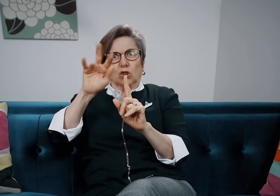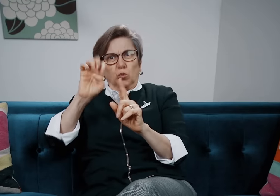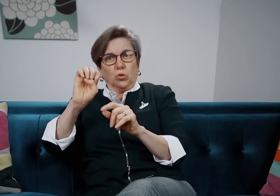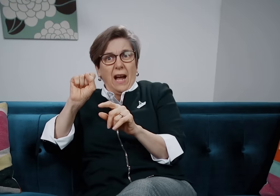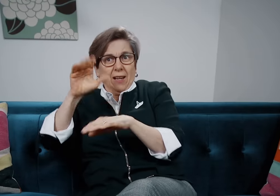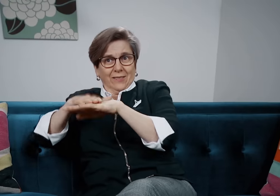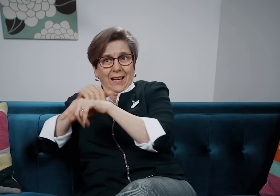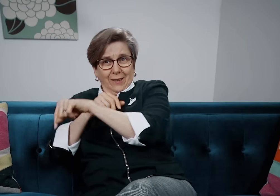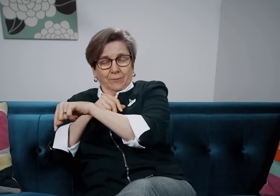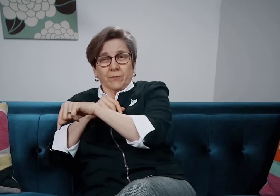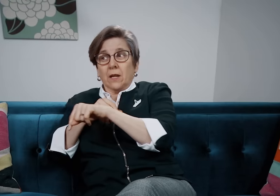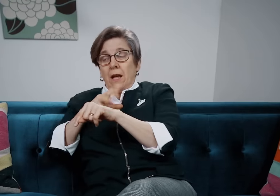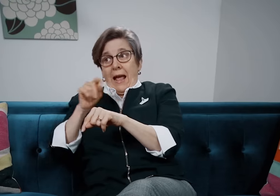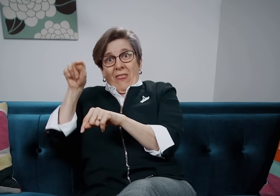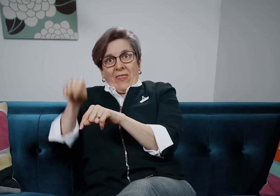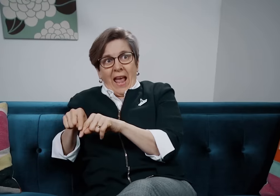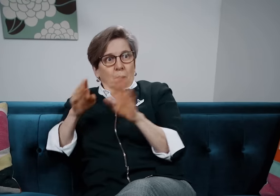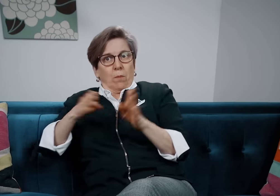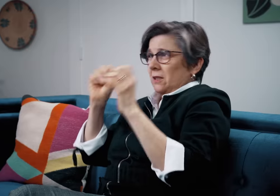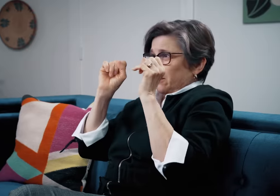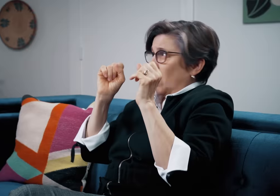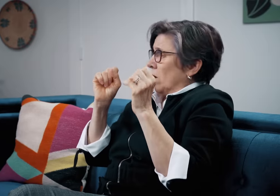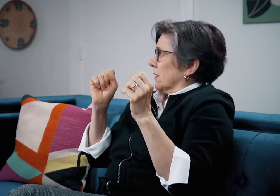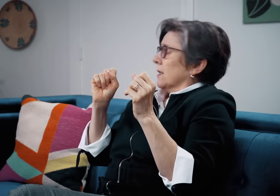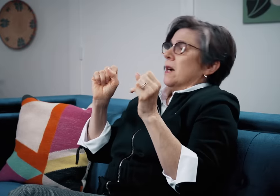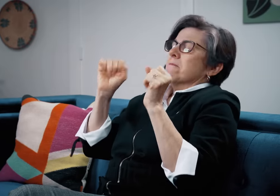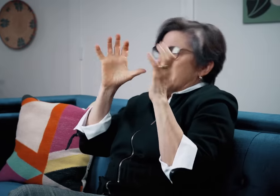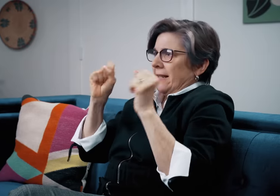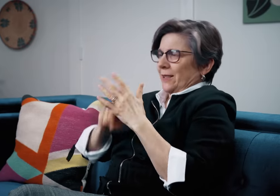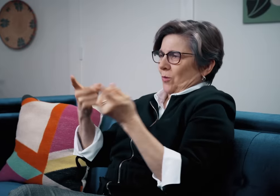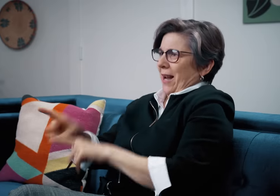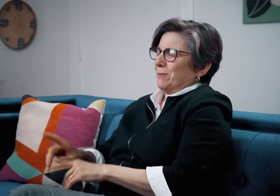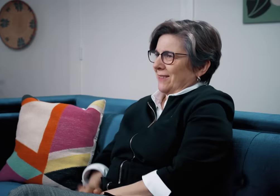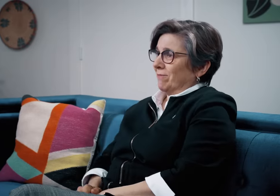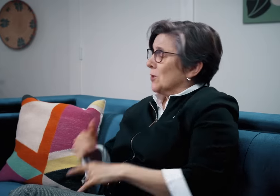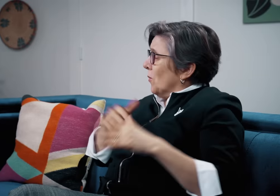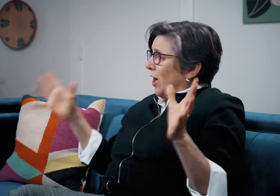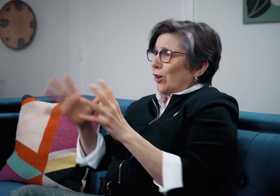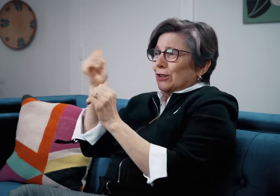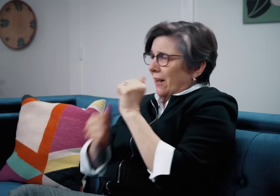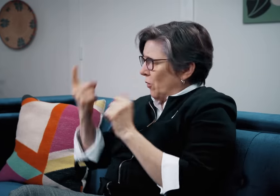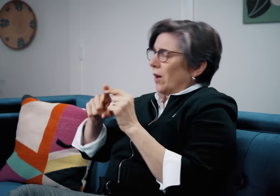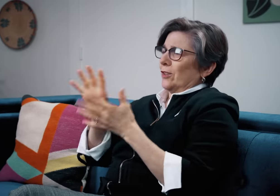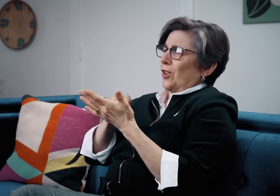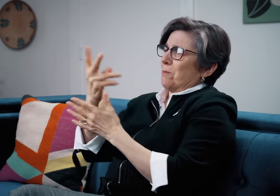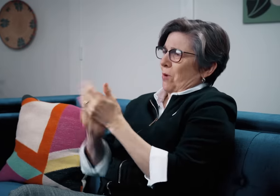It allows your brain to thrive in different ways that otherwise it couldn't. I mean, it's just amazing what can happen when you get exposed to a spoken language